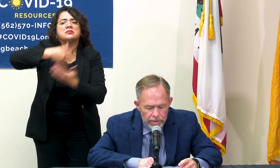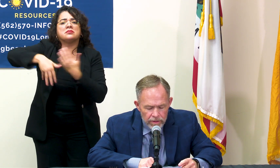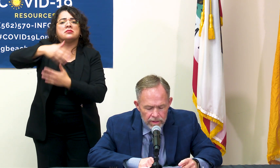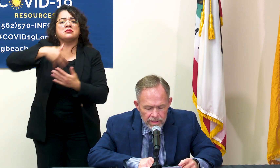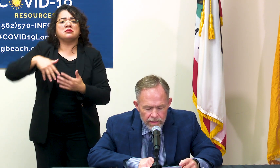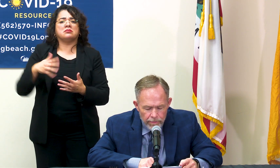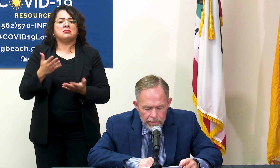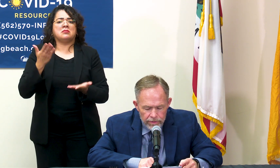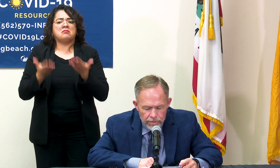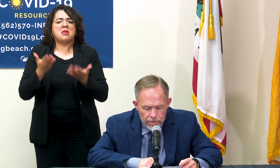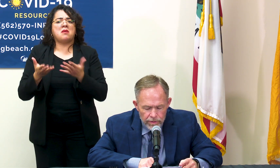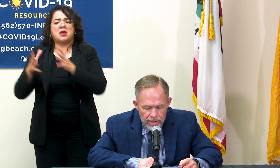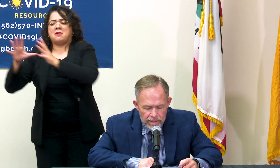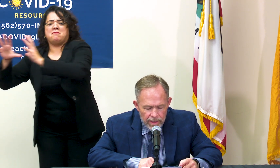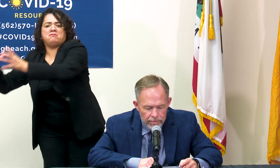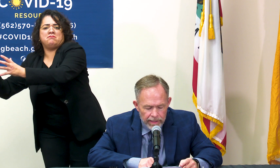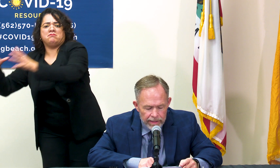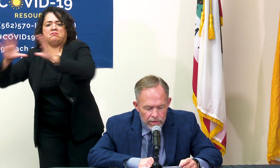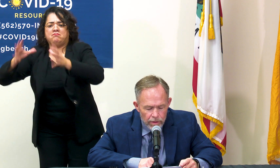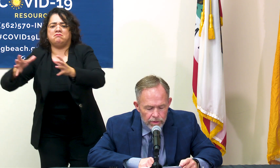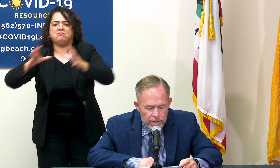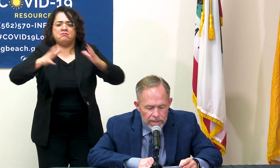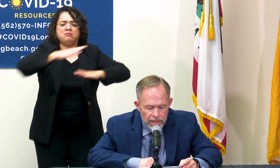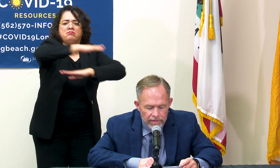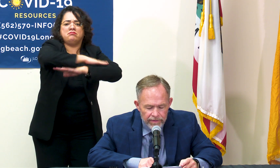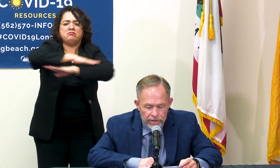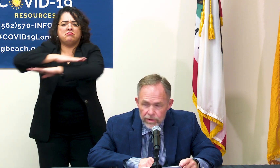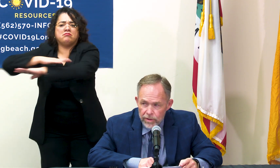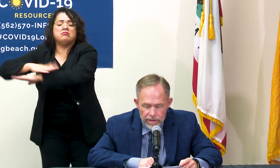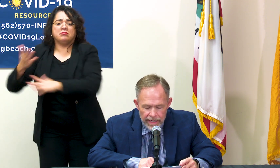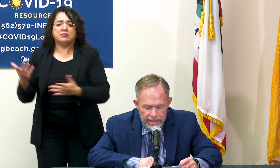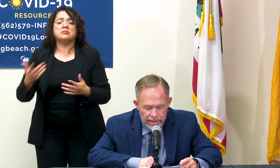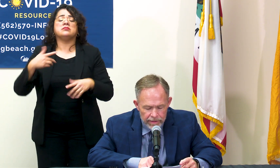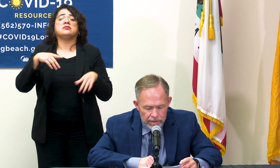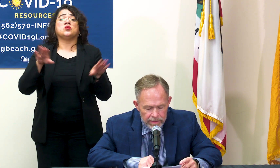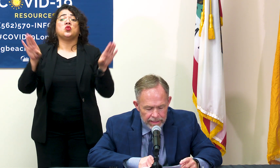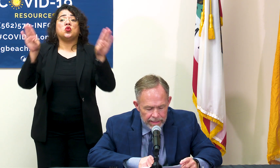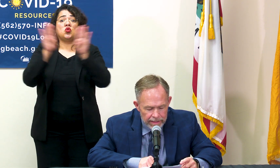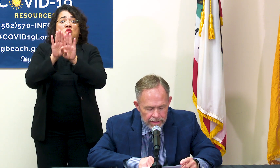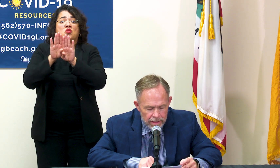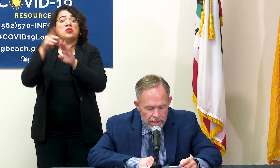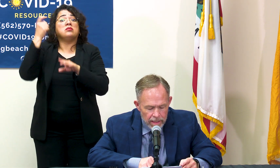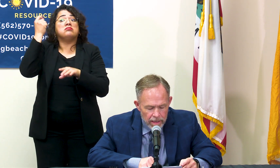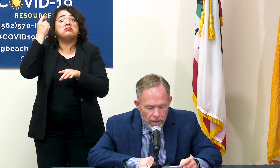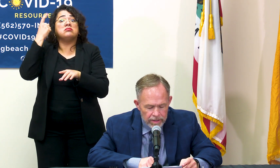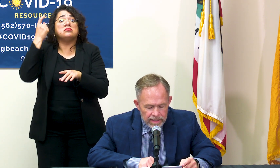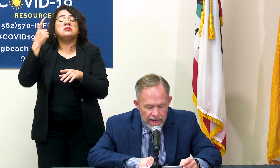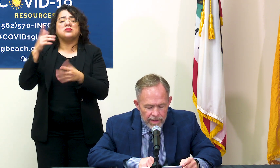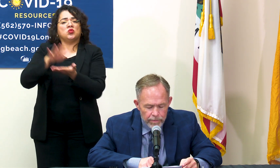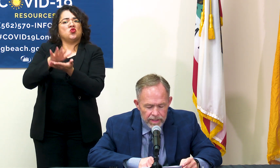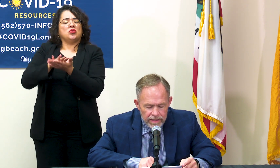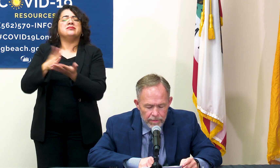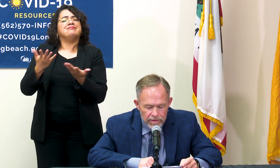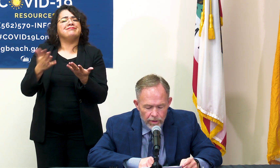the Regional and State partners to ensure that this unplanned closure does not affect our students academic standing. Our staff, with the exception of